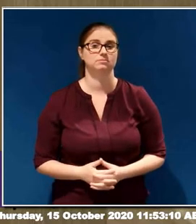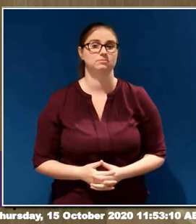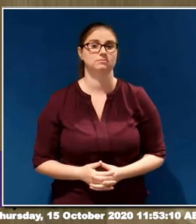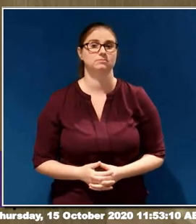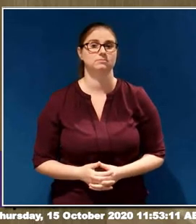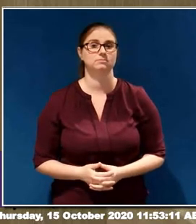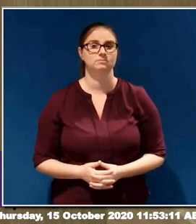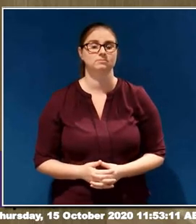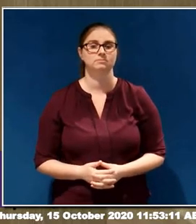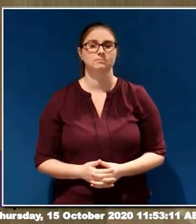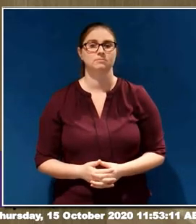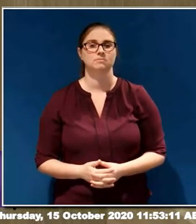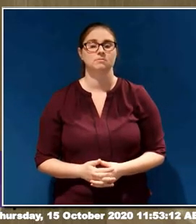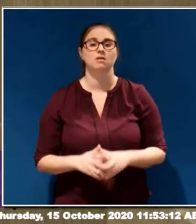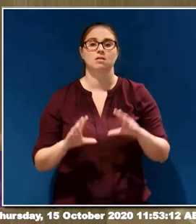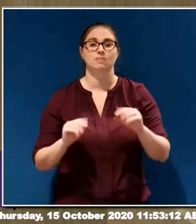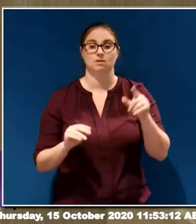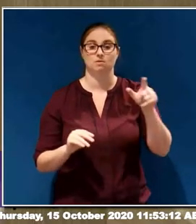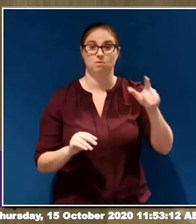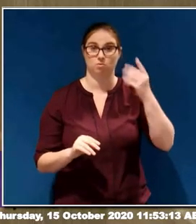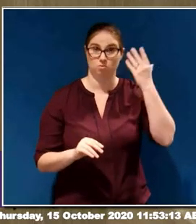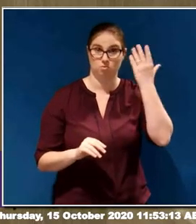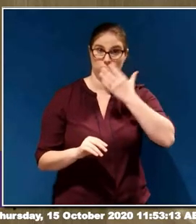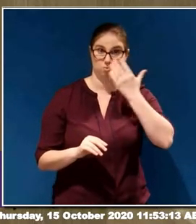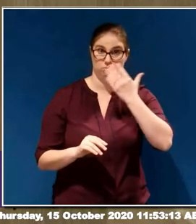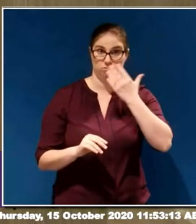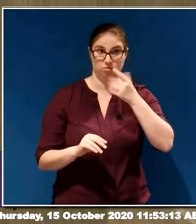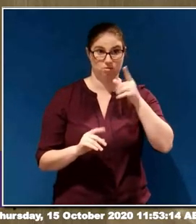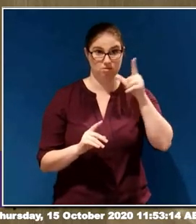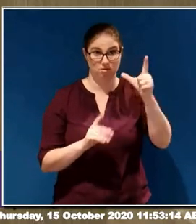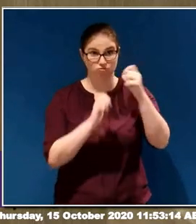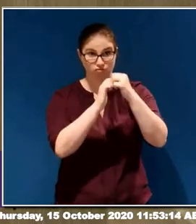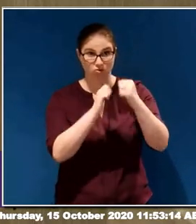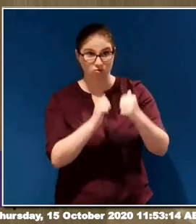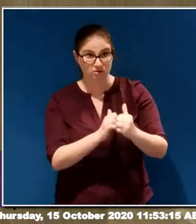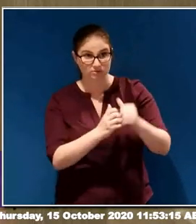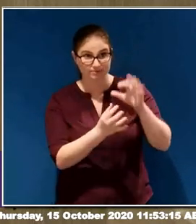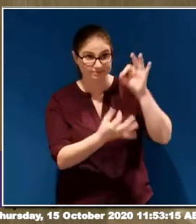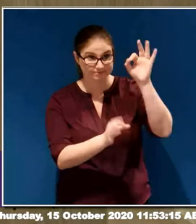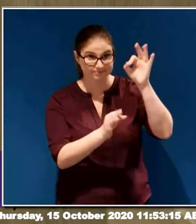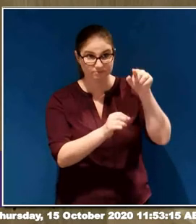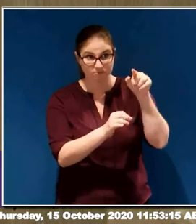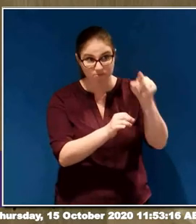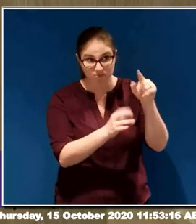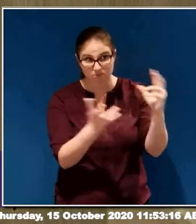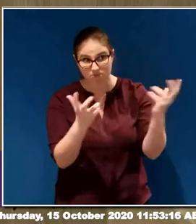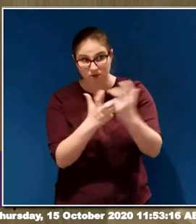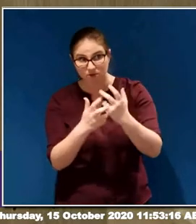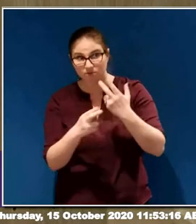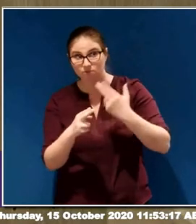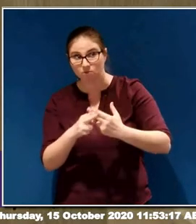actually match up with the adjustments that schools say they are providing